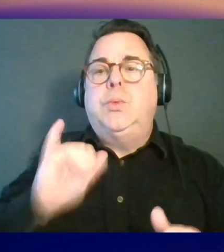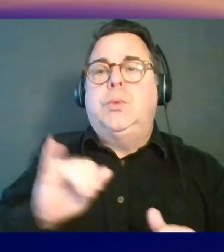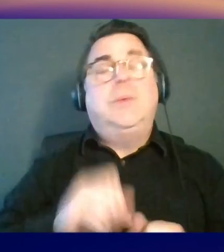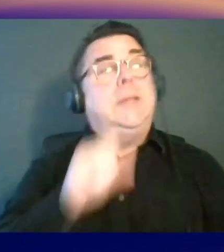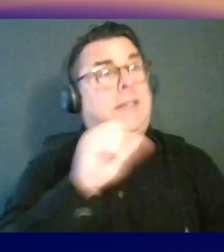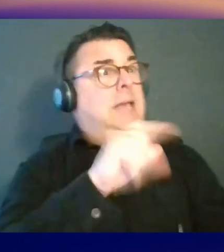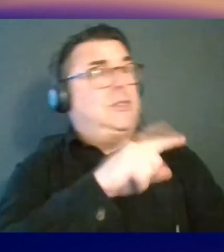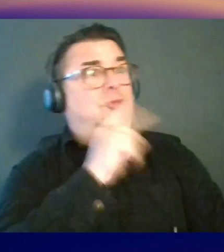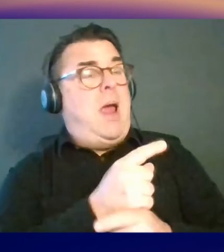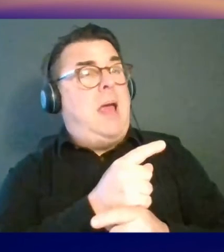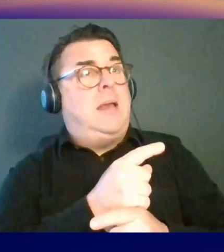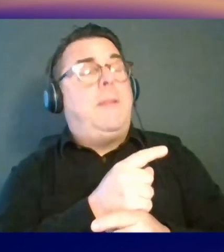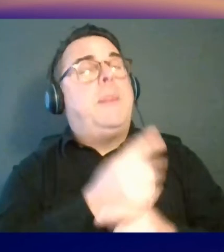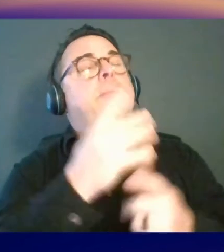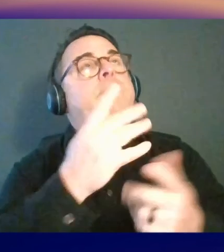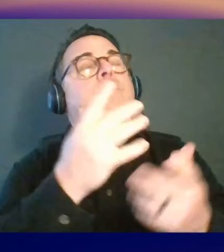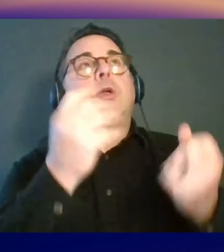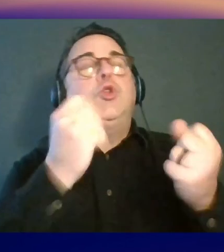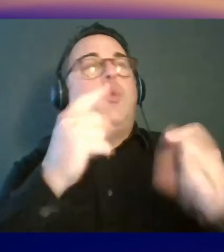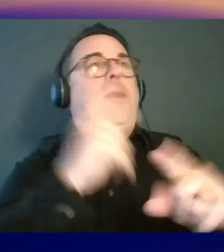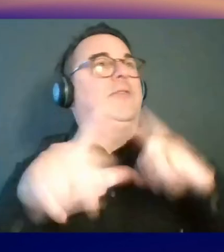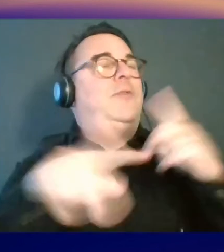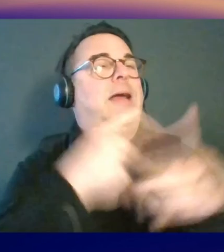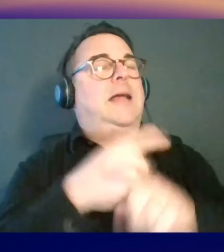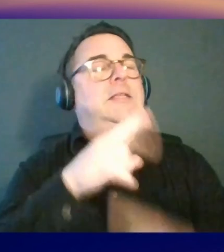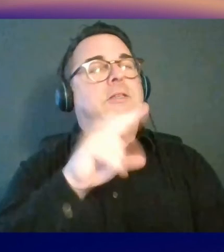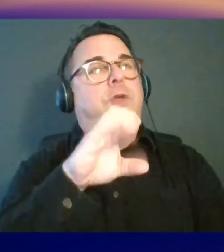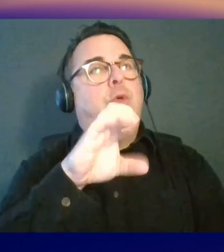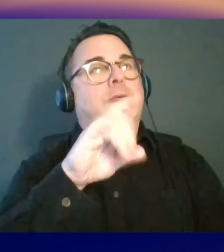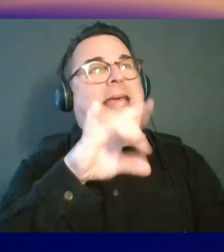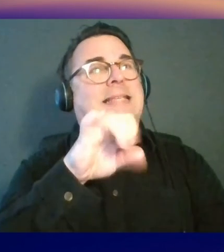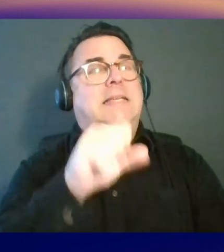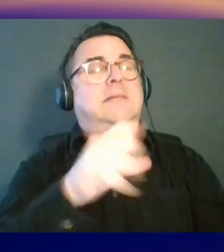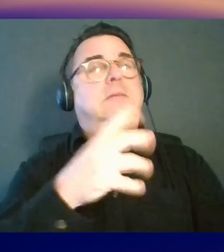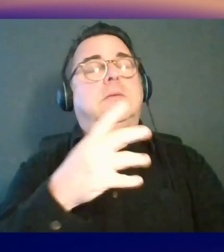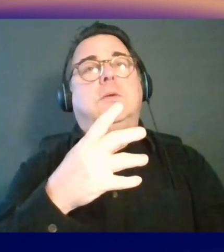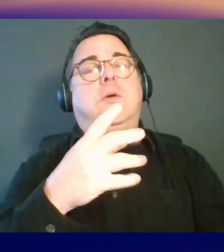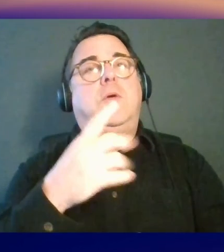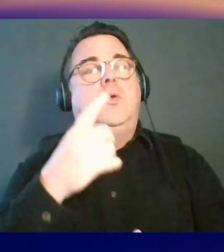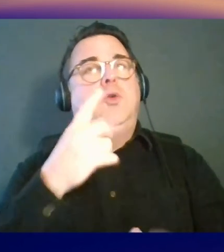And there are so many use cases where you can use for which you can use canvas, right so.